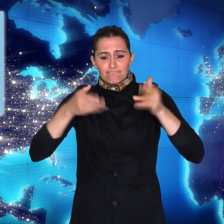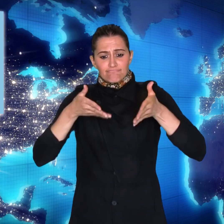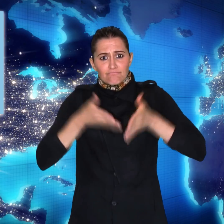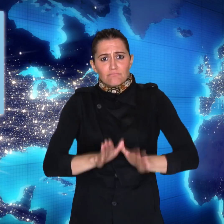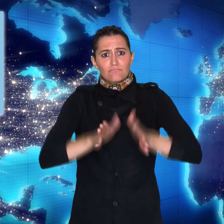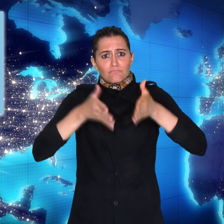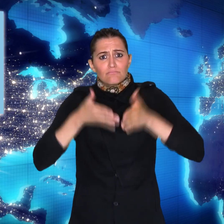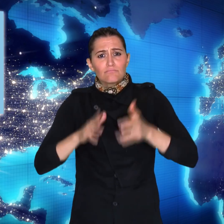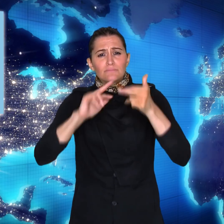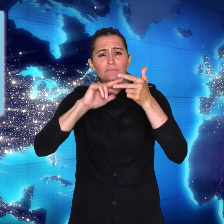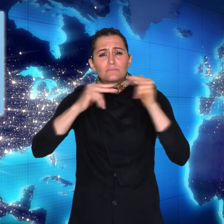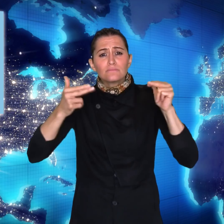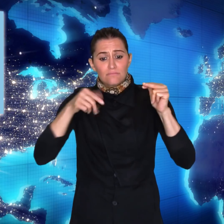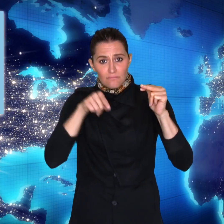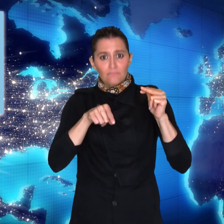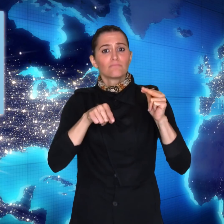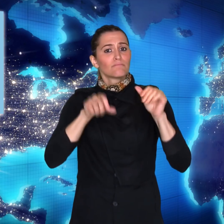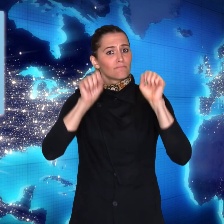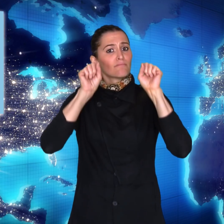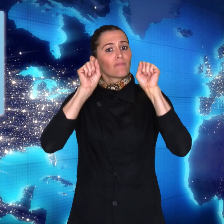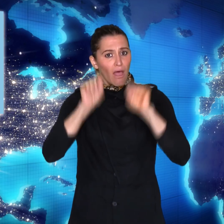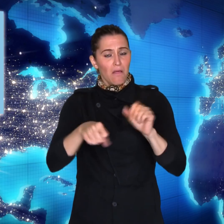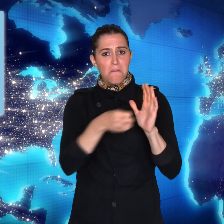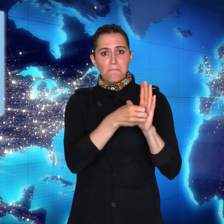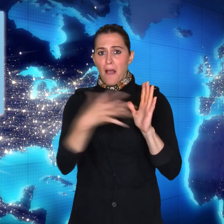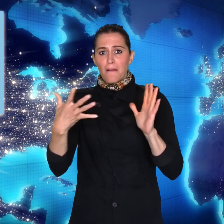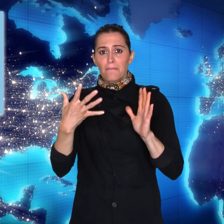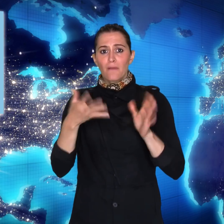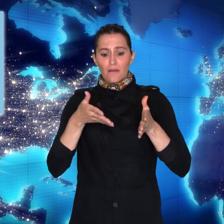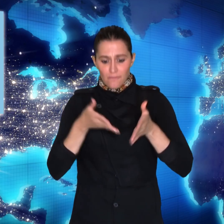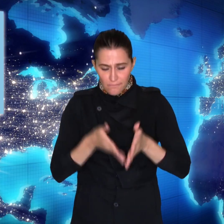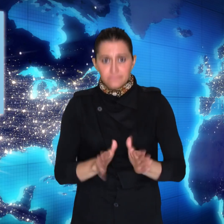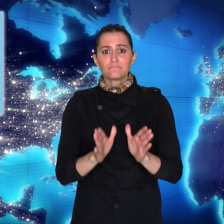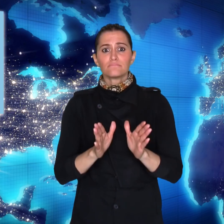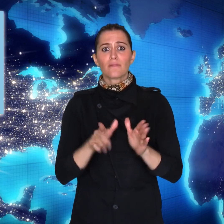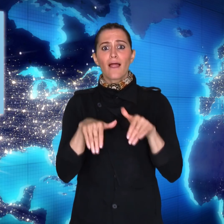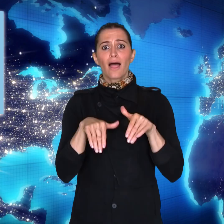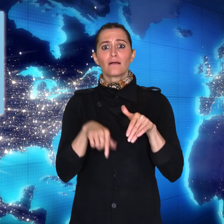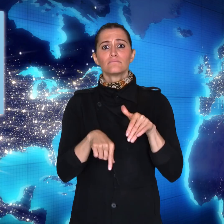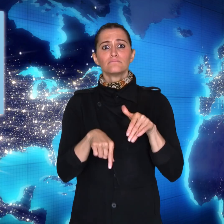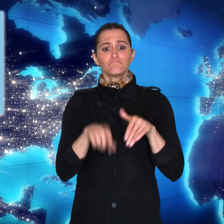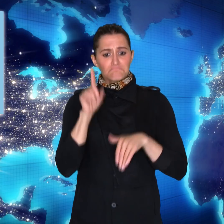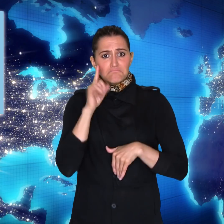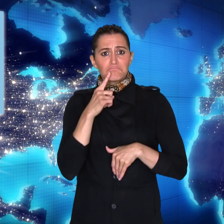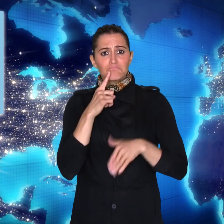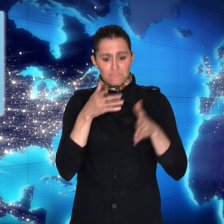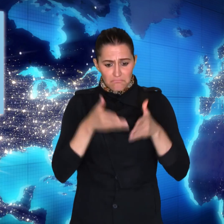Some had believed that all deaf